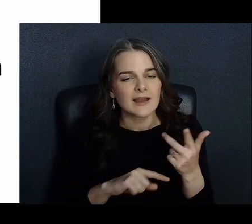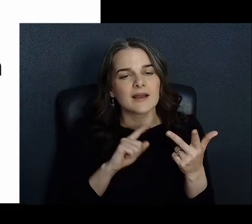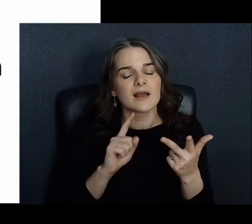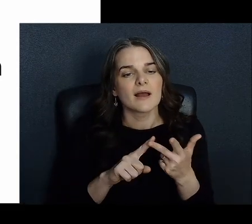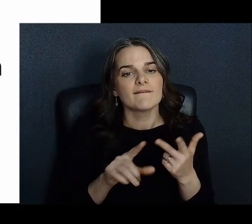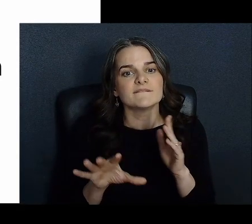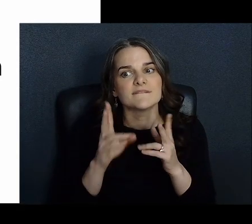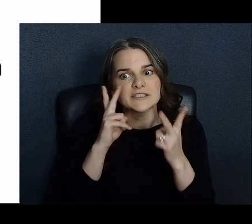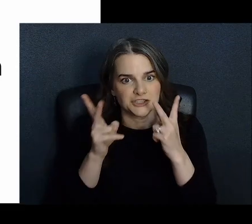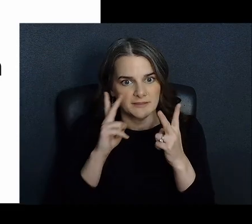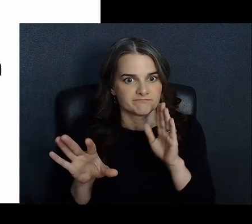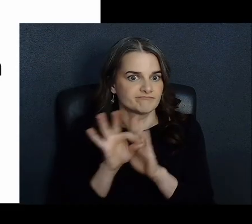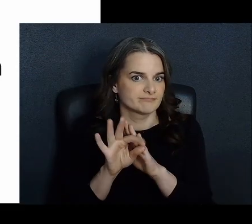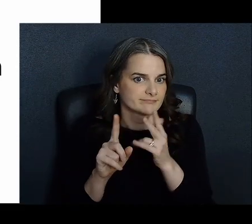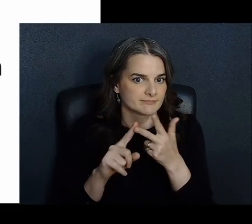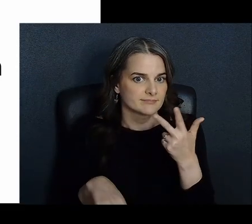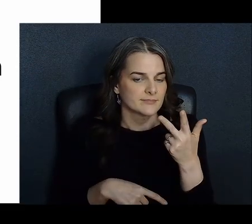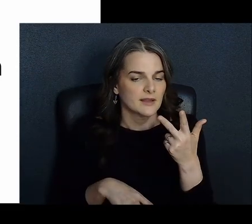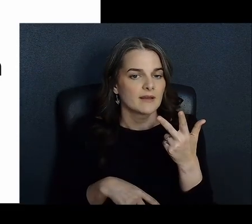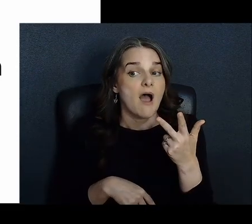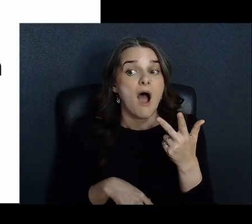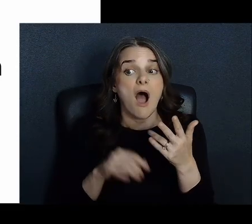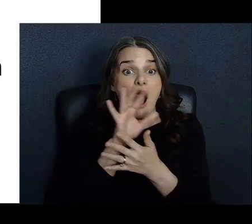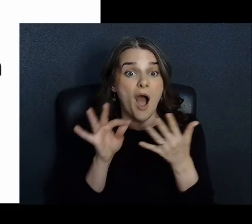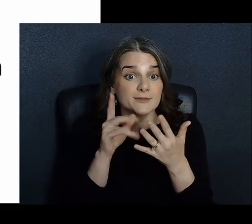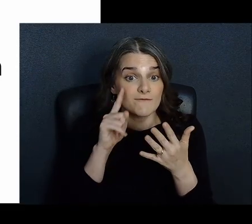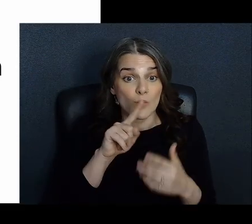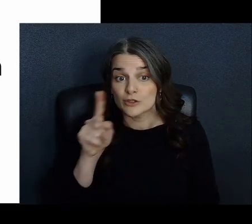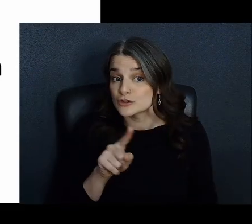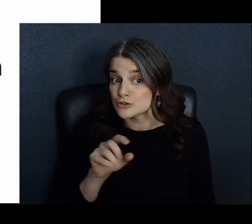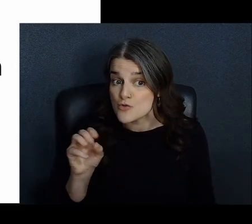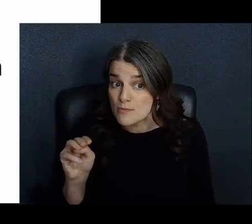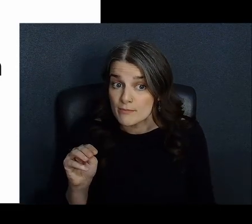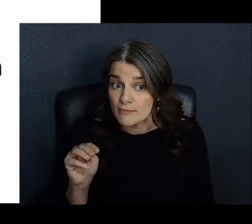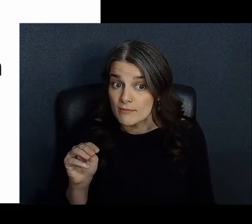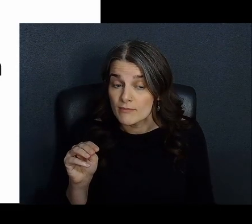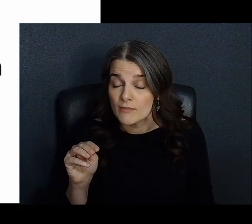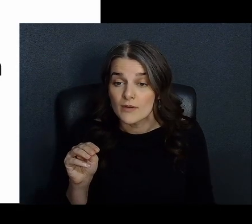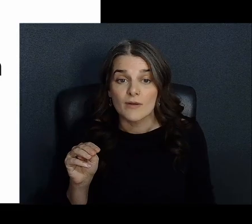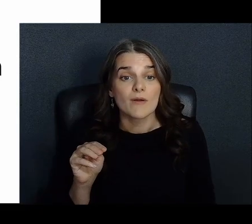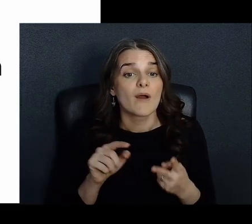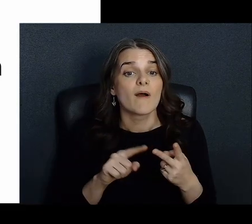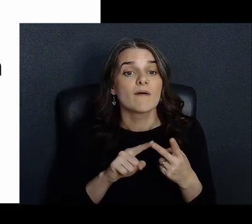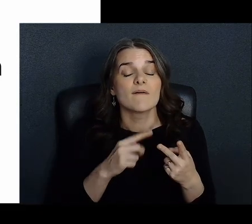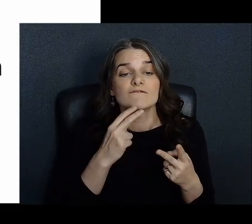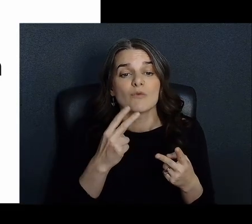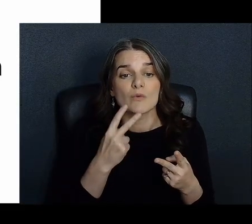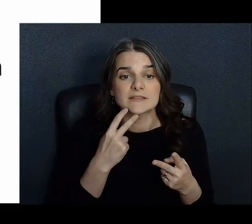And you have an option for Magnifier-- excuse me, Zoom, as well as Voice Over, which is the text to speech.